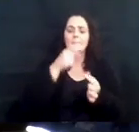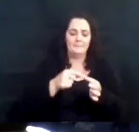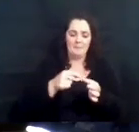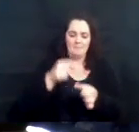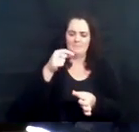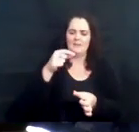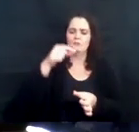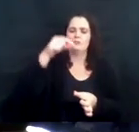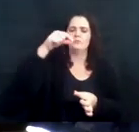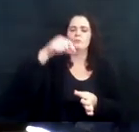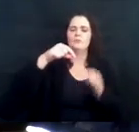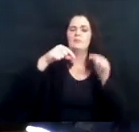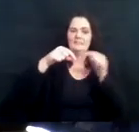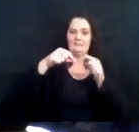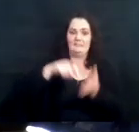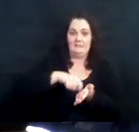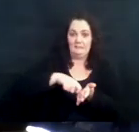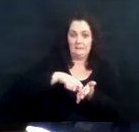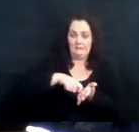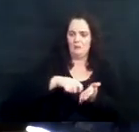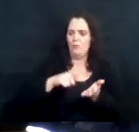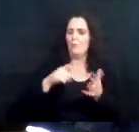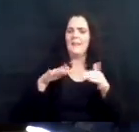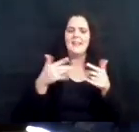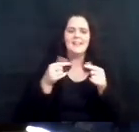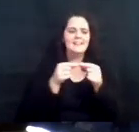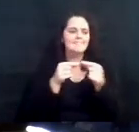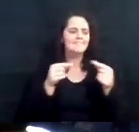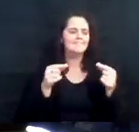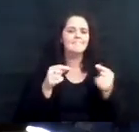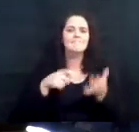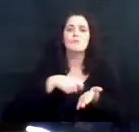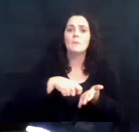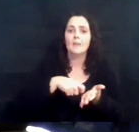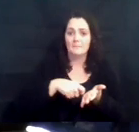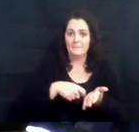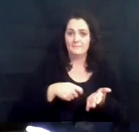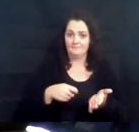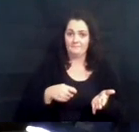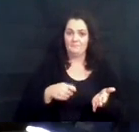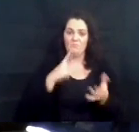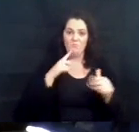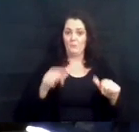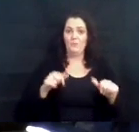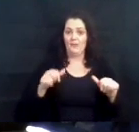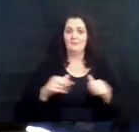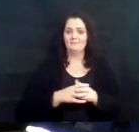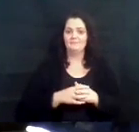other type of eraser that you can use we will play a little bit with erasure this morning. And I forgot, I apologize, I didn't put erasers